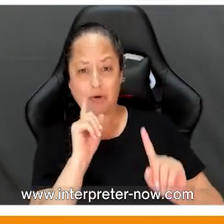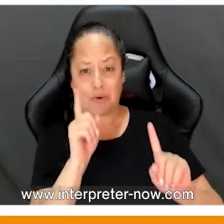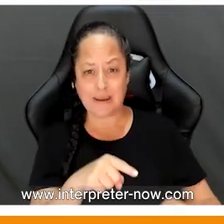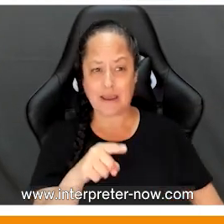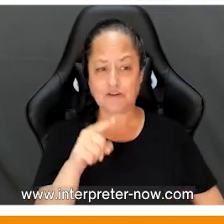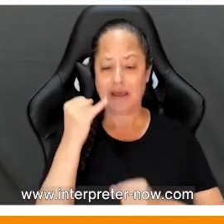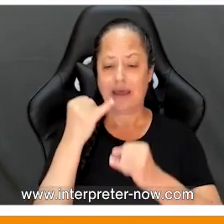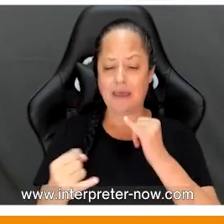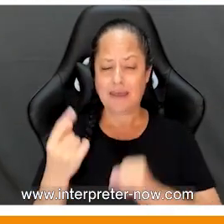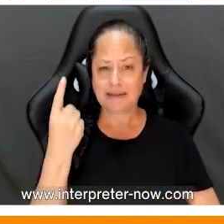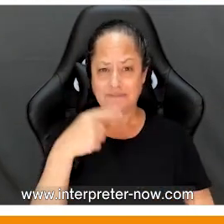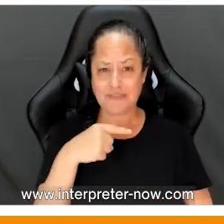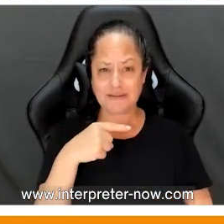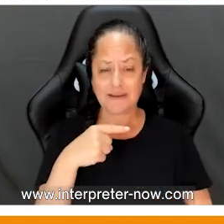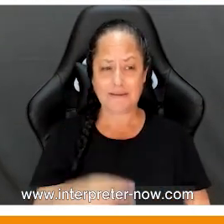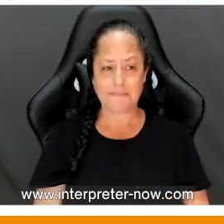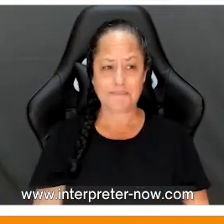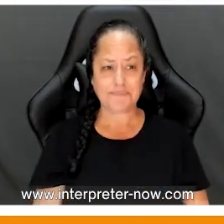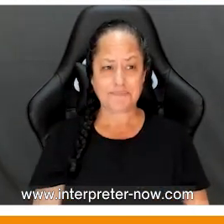not sure what their reaction is going to be.